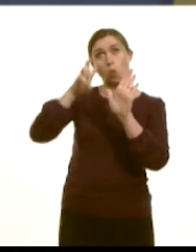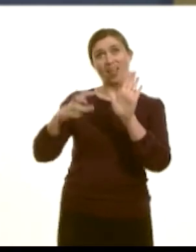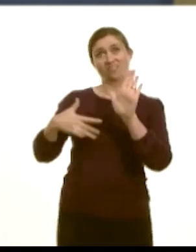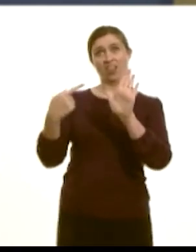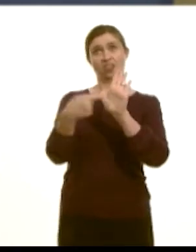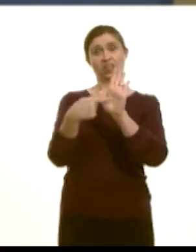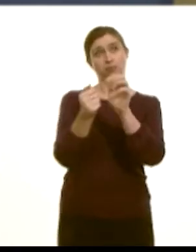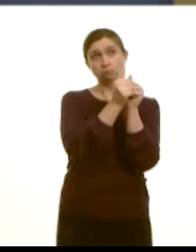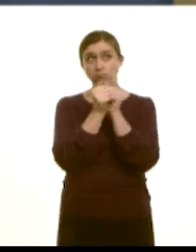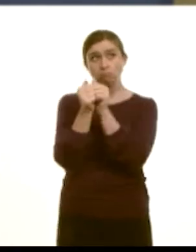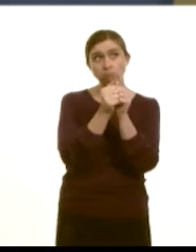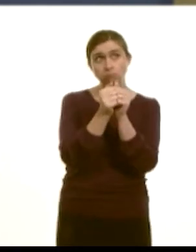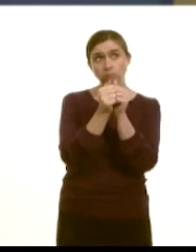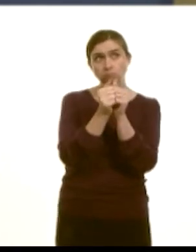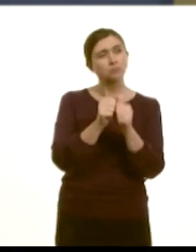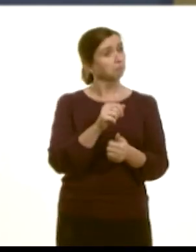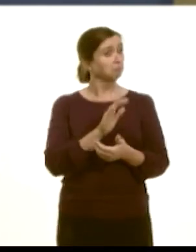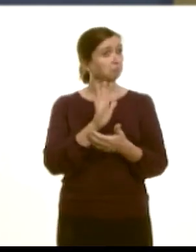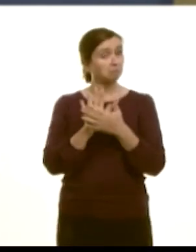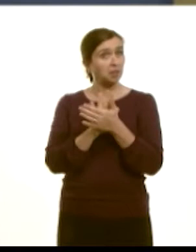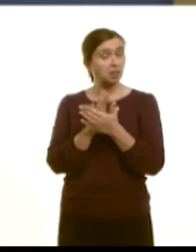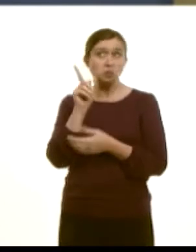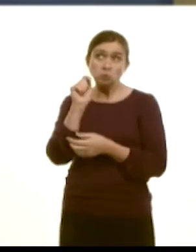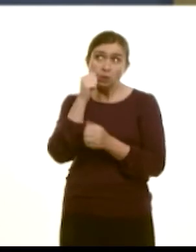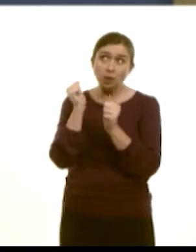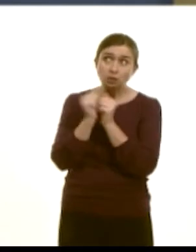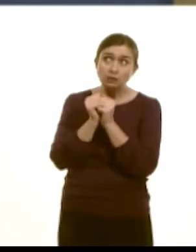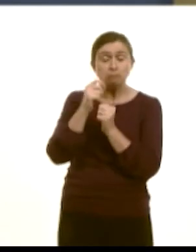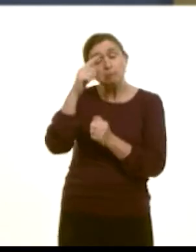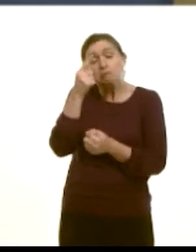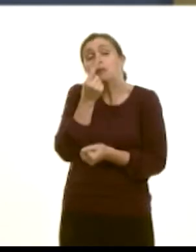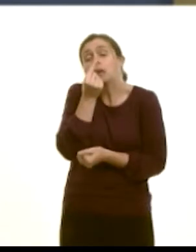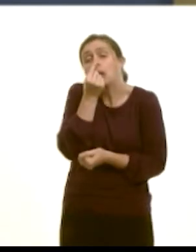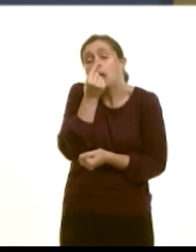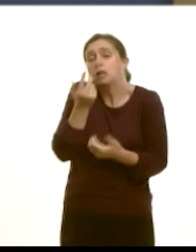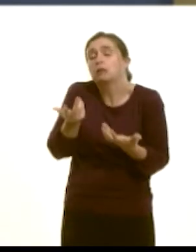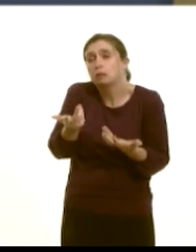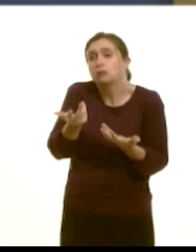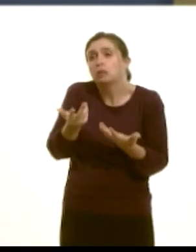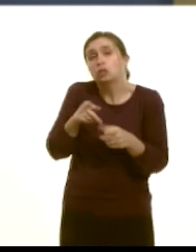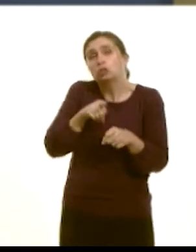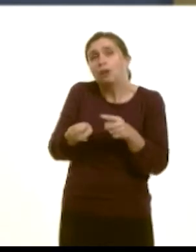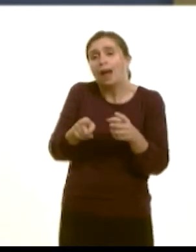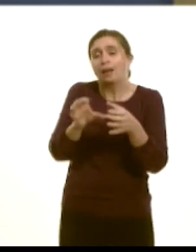Would he agree with me, therefore, that if we can get to speak as one strong voice in